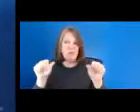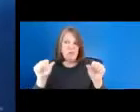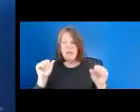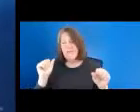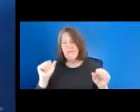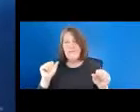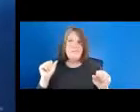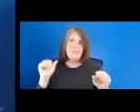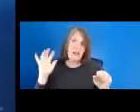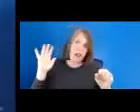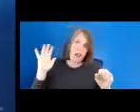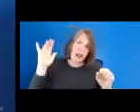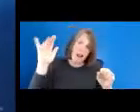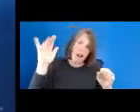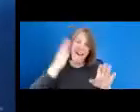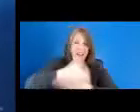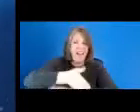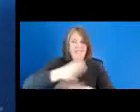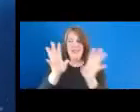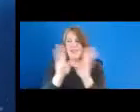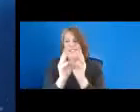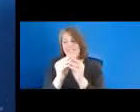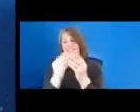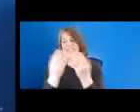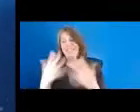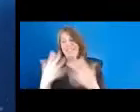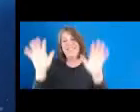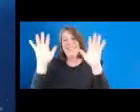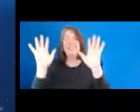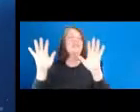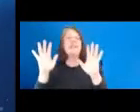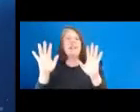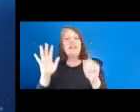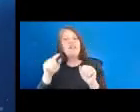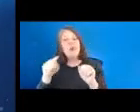them a chance to get a lot more depth. 16:36:26 Obviously, the narrations are also